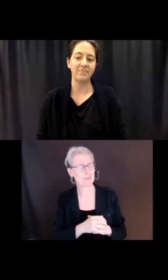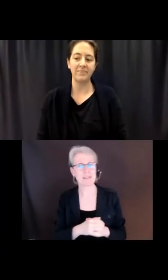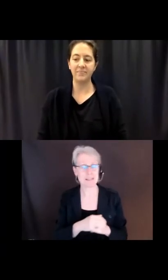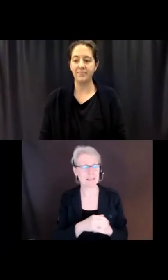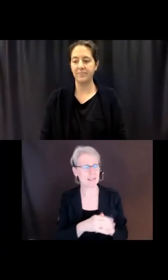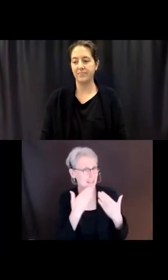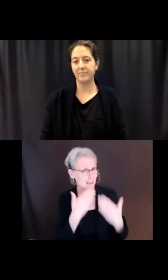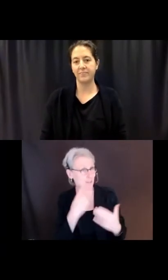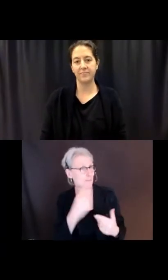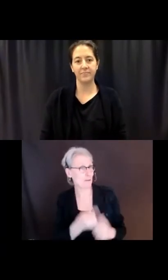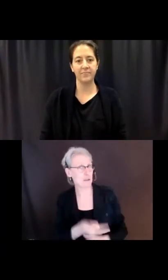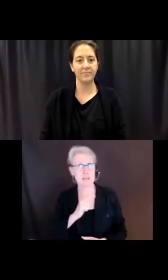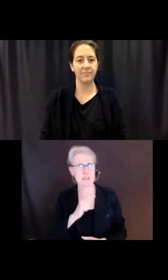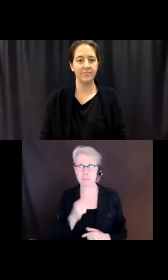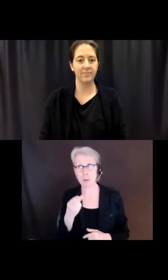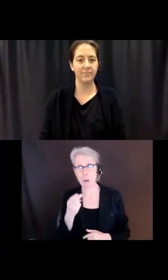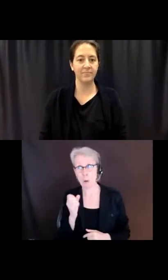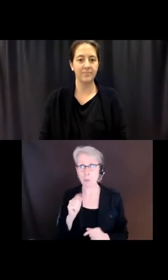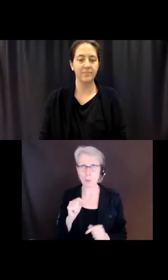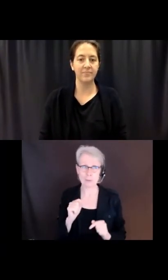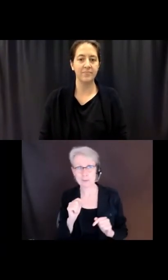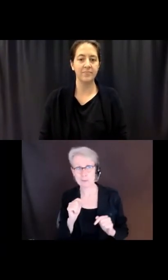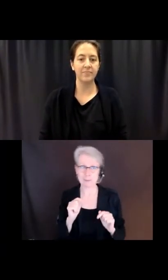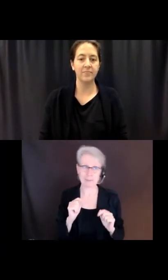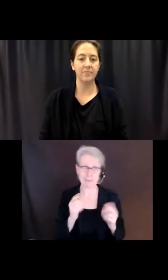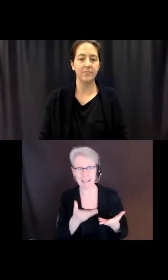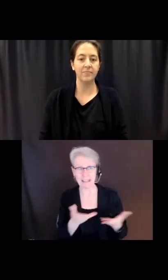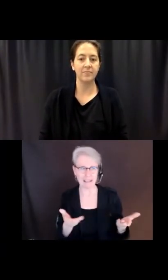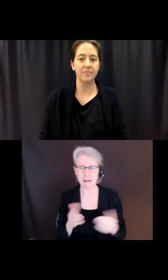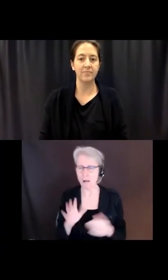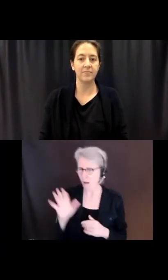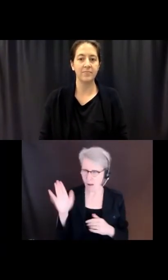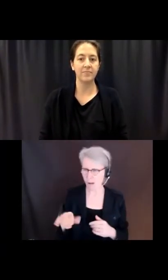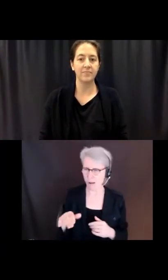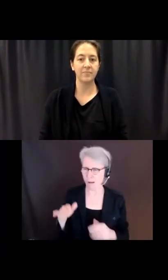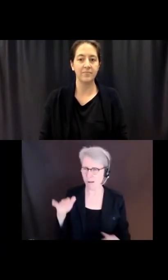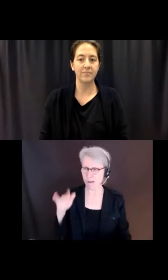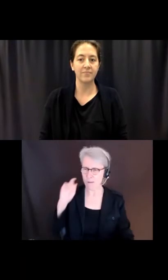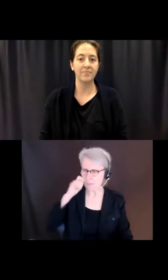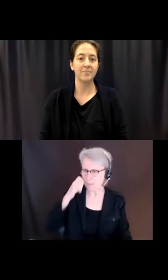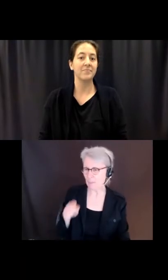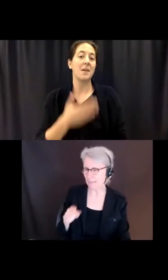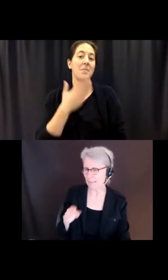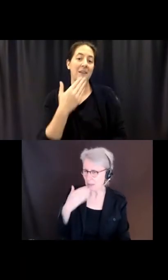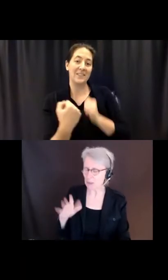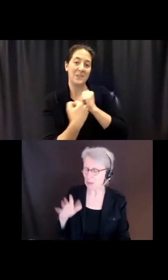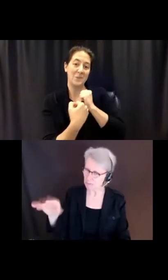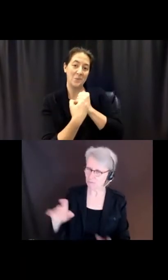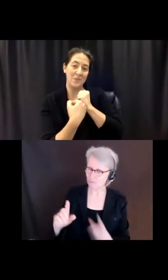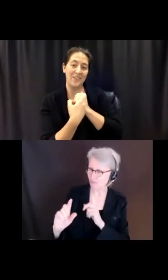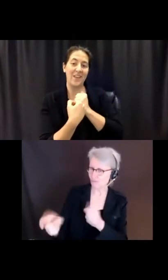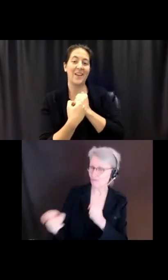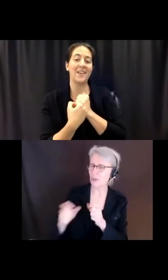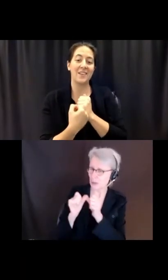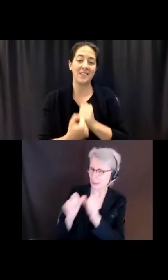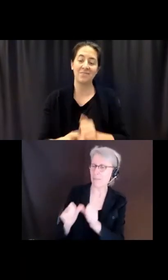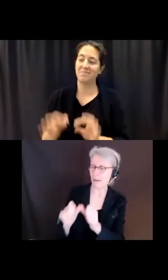TRY THE HOSTING THING. >> Luca: YOU'RE KILLING IT. KEEP ON GOING IT. >> Kristina: LET'S CHECK